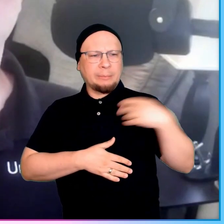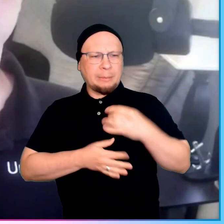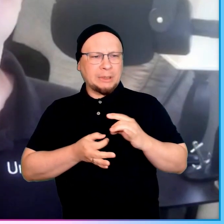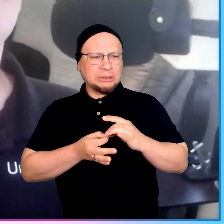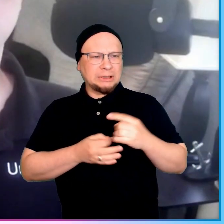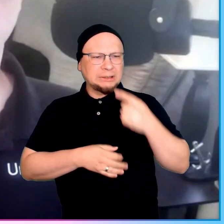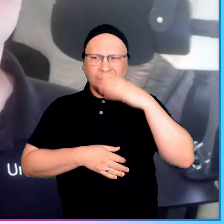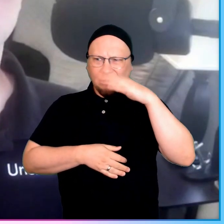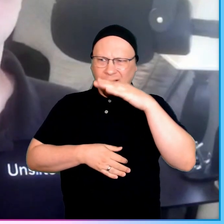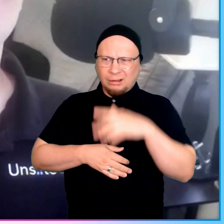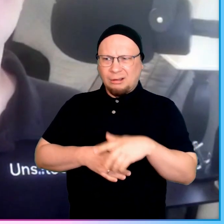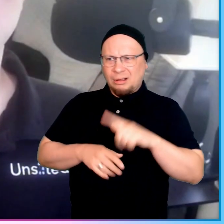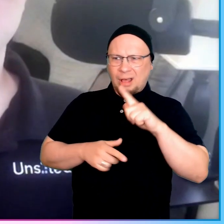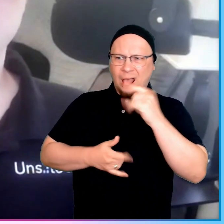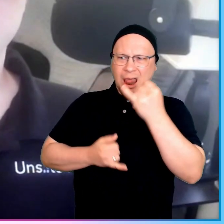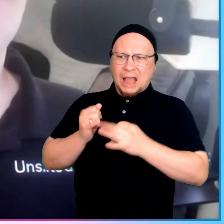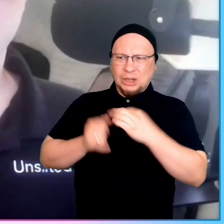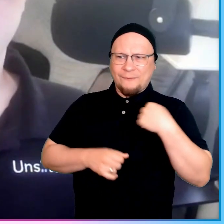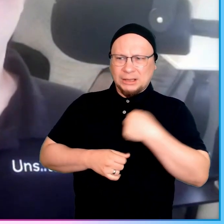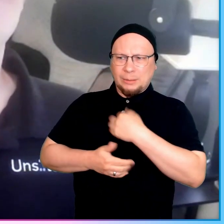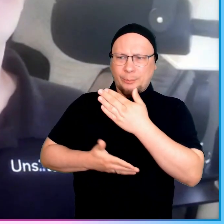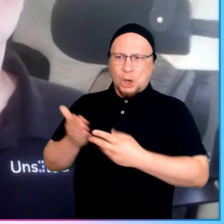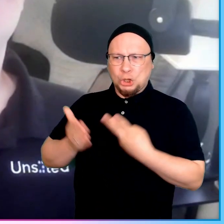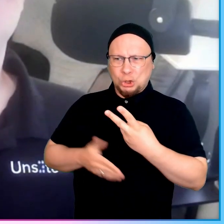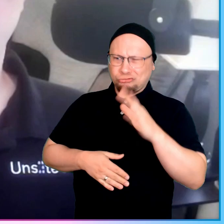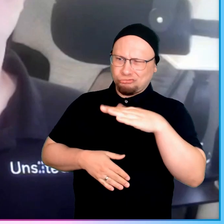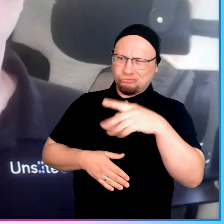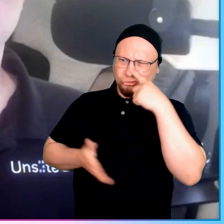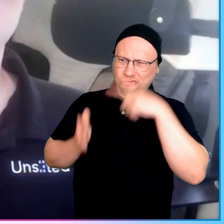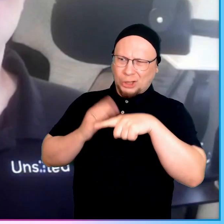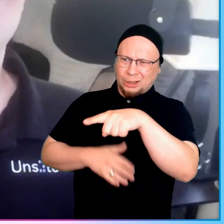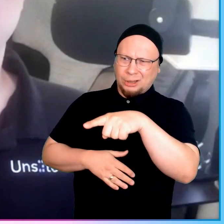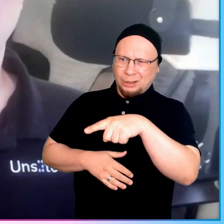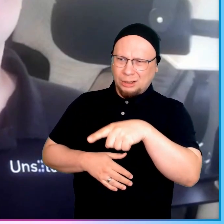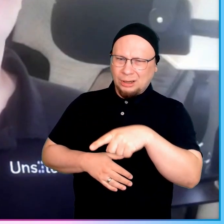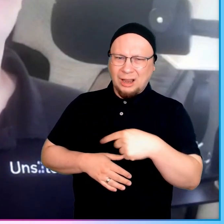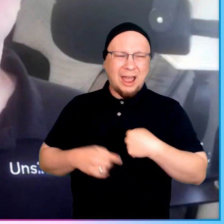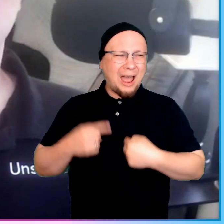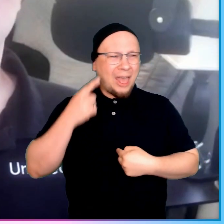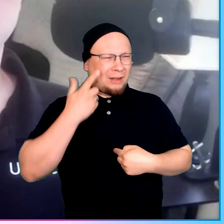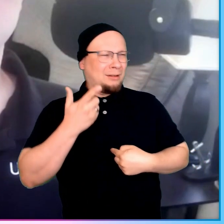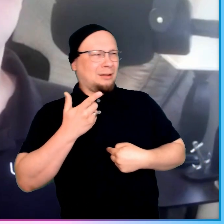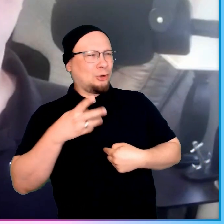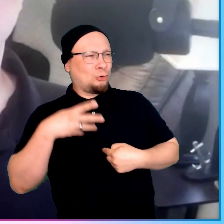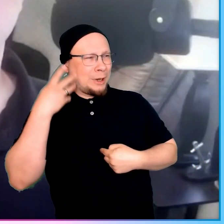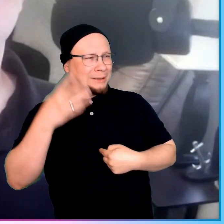The Last of Us: Part 2, and how I should check it out, which I thought was crazy because I remember